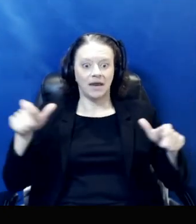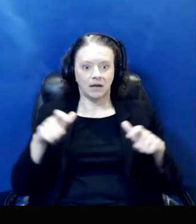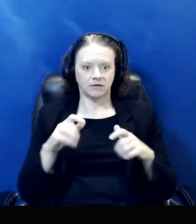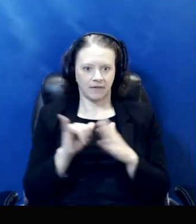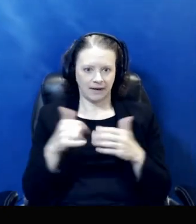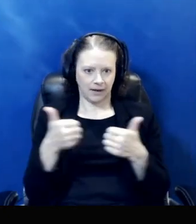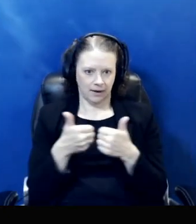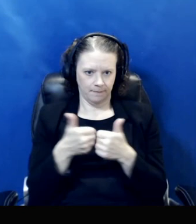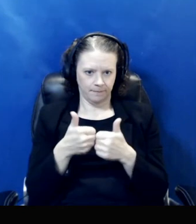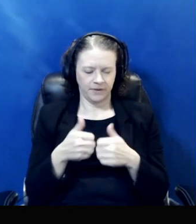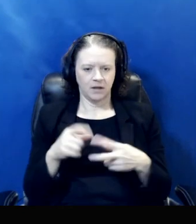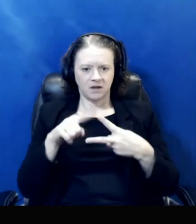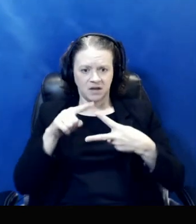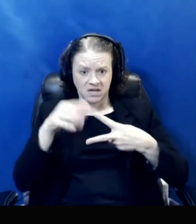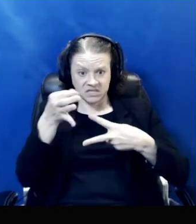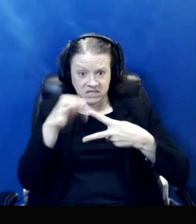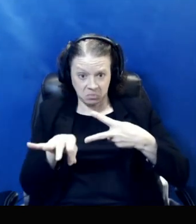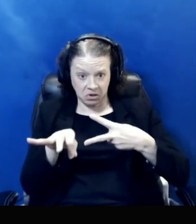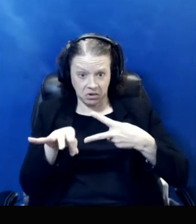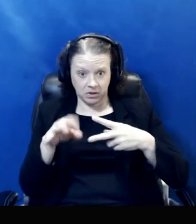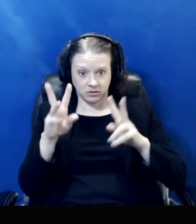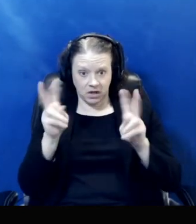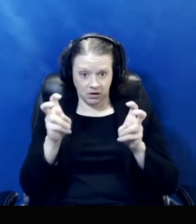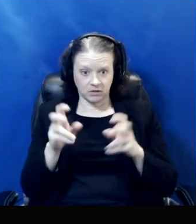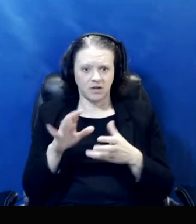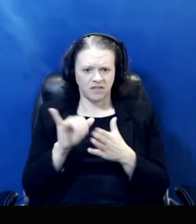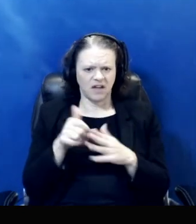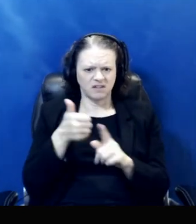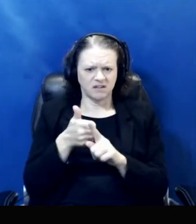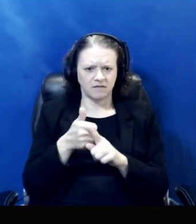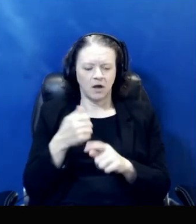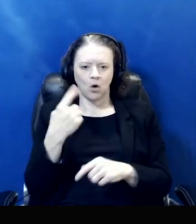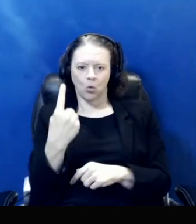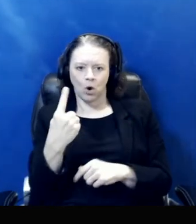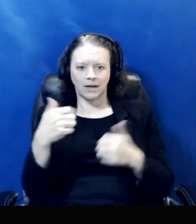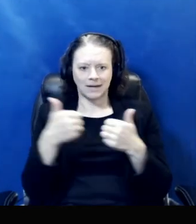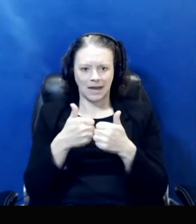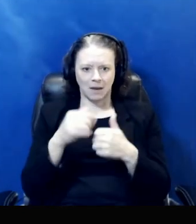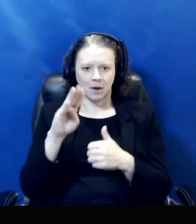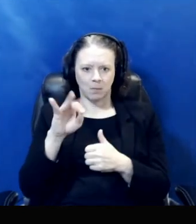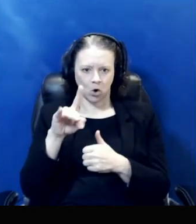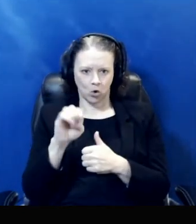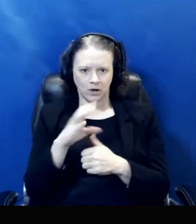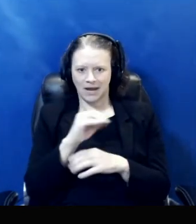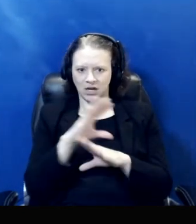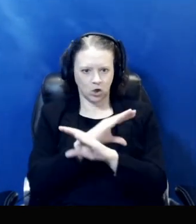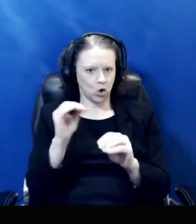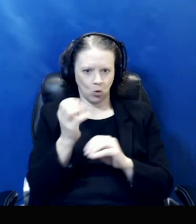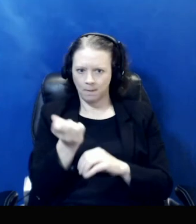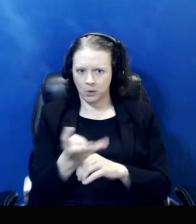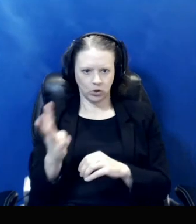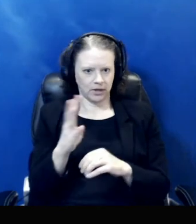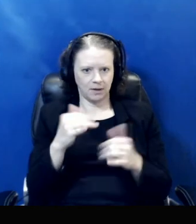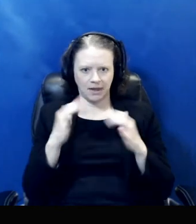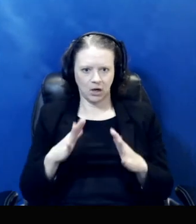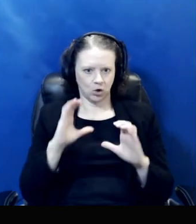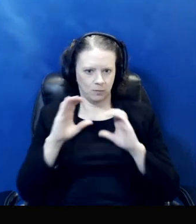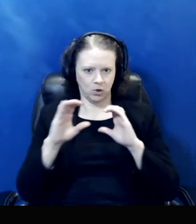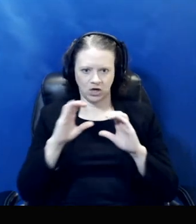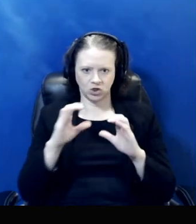which is a title with, essentially a single game mode, and no multiplayer communication features. And then we have what we call